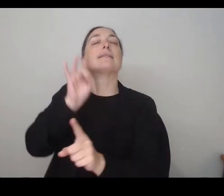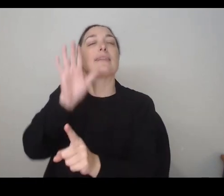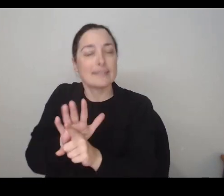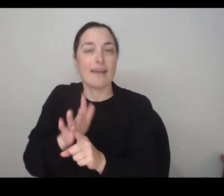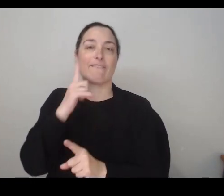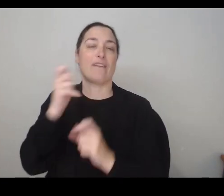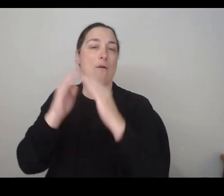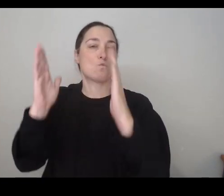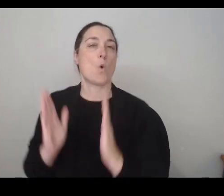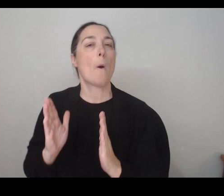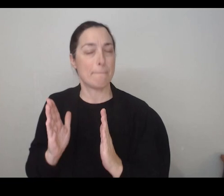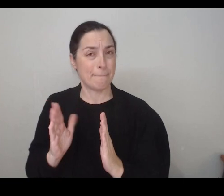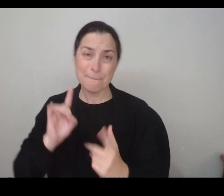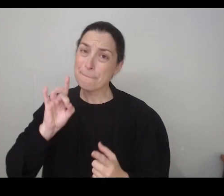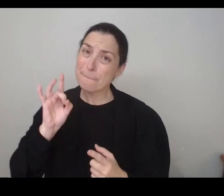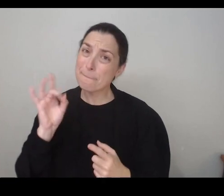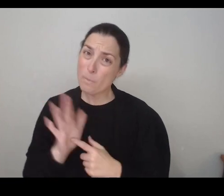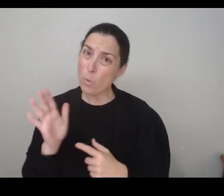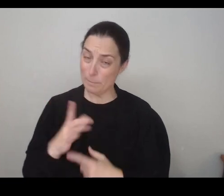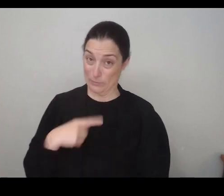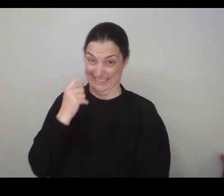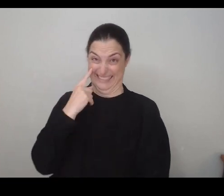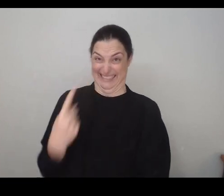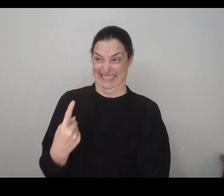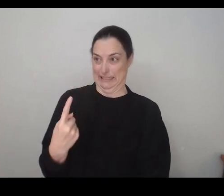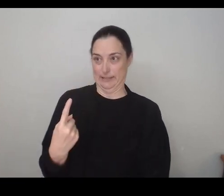because we'll see what he does with this Maison du Jouir.